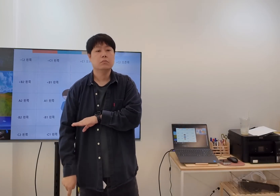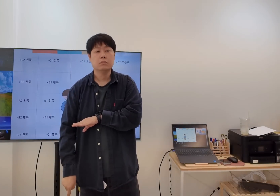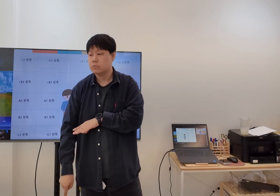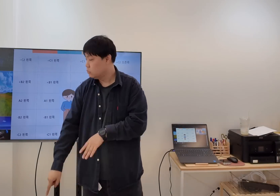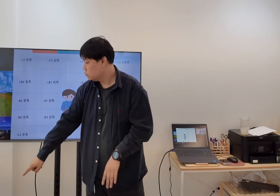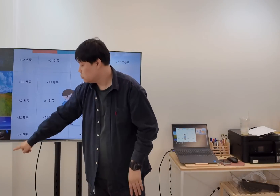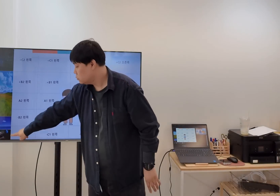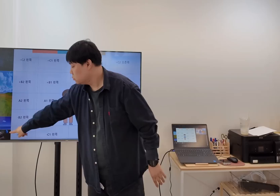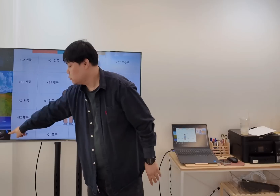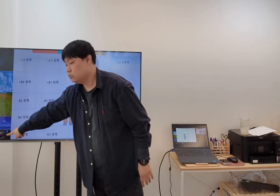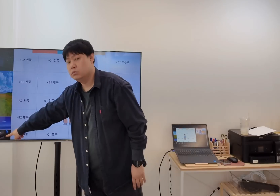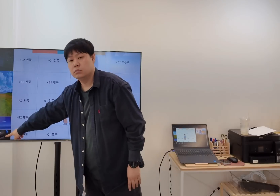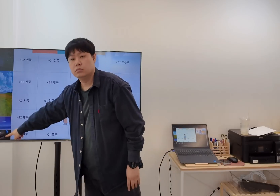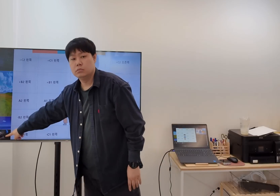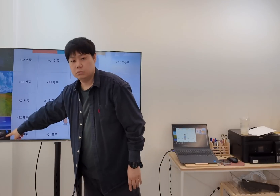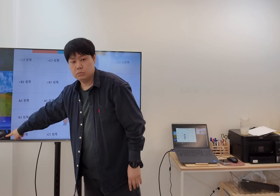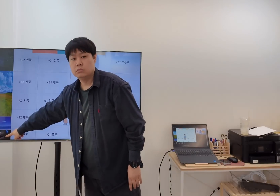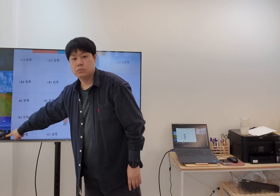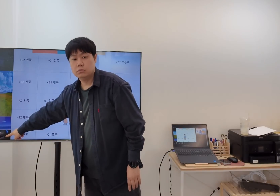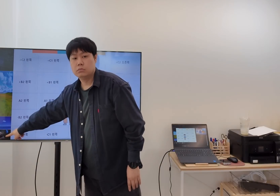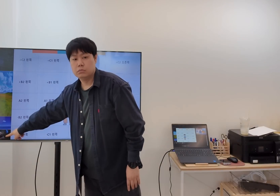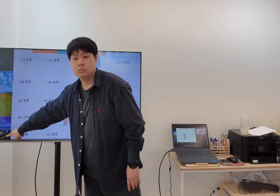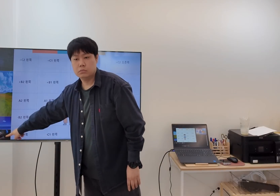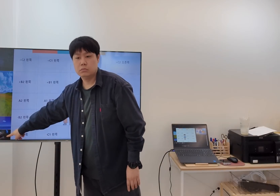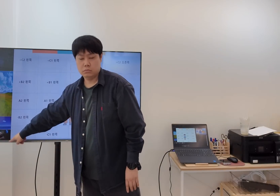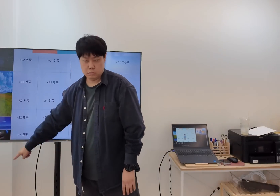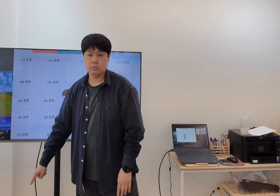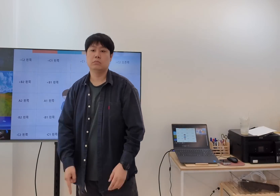even deep into the sea, right?